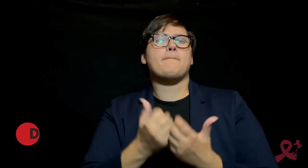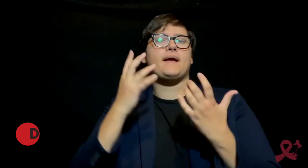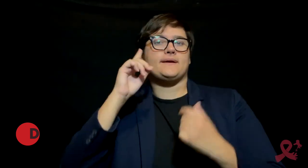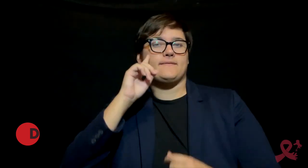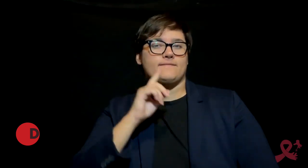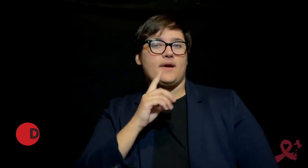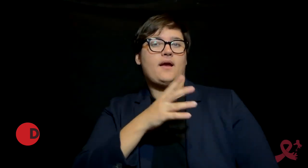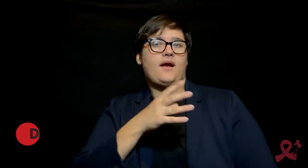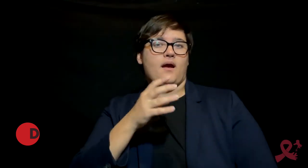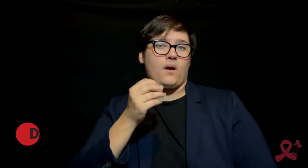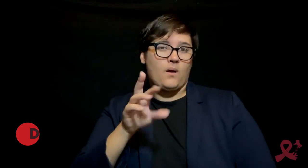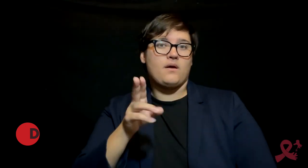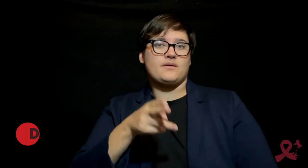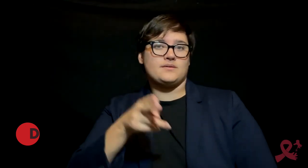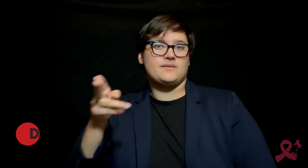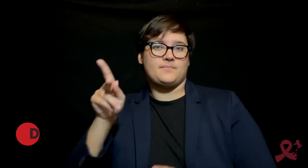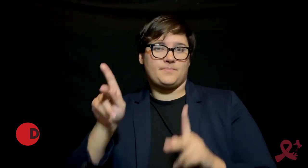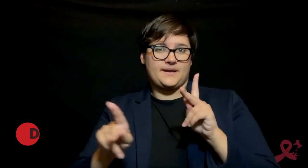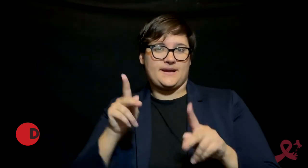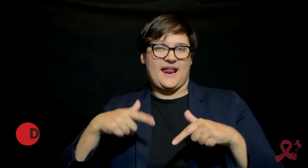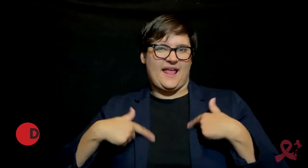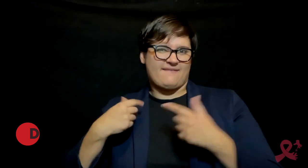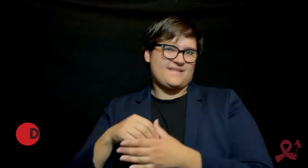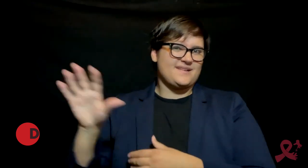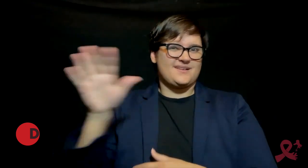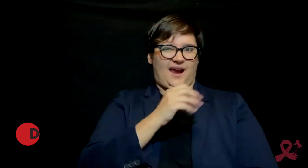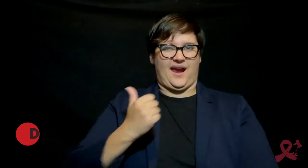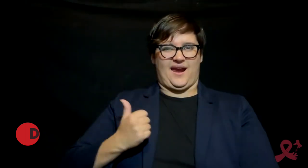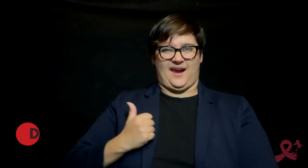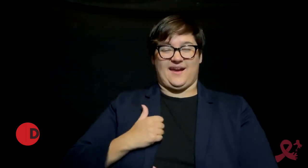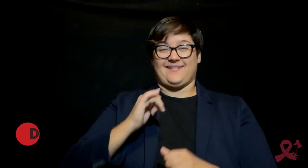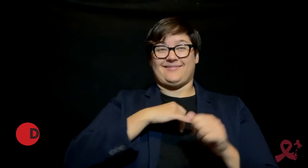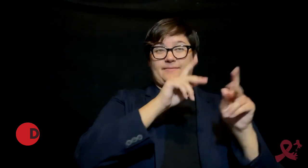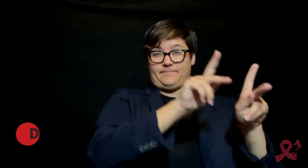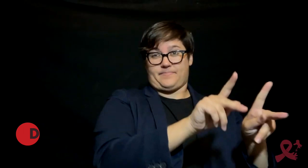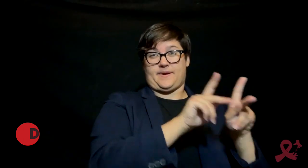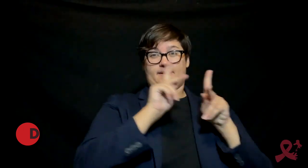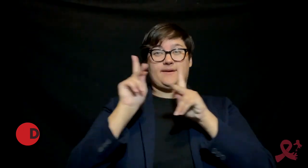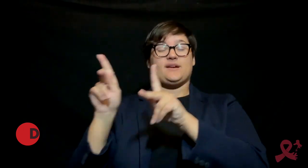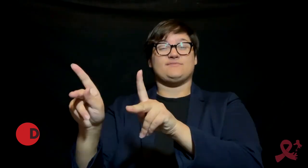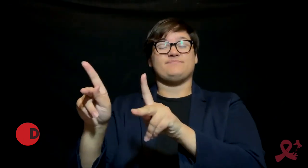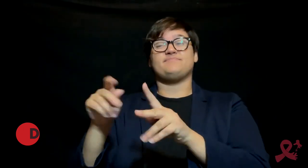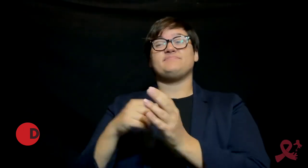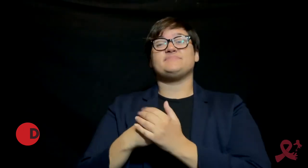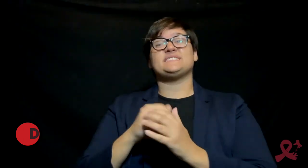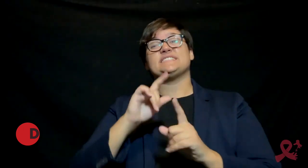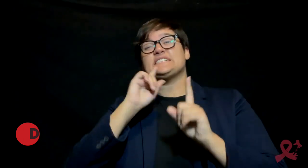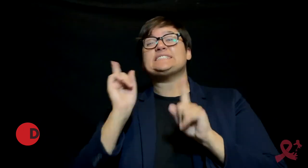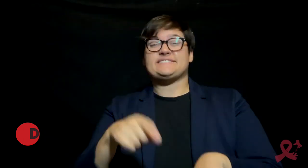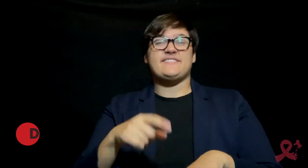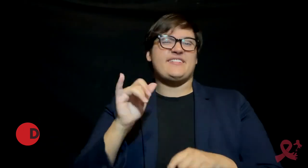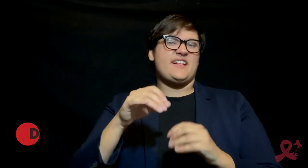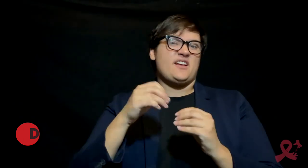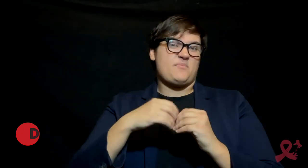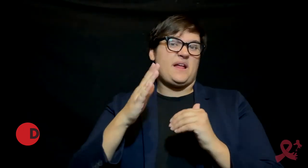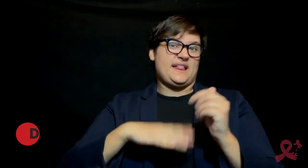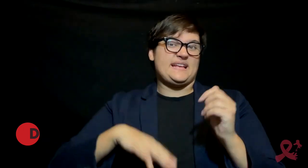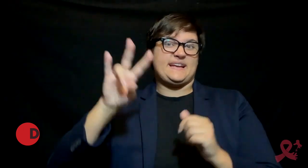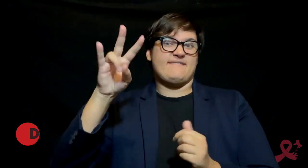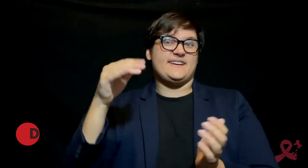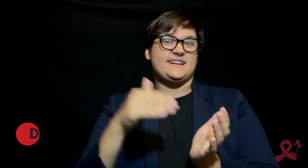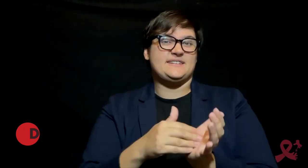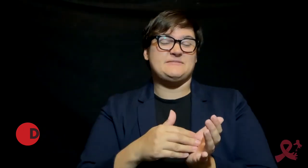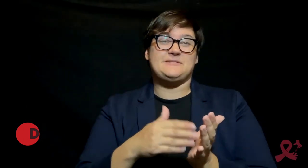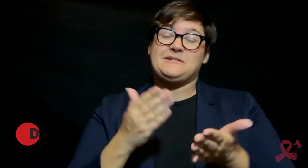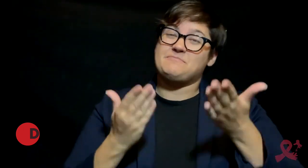Deaf and Hard of Hearing people that live across the country.